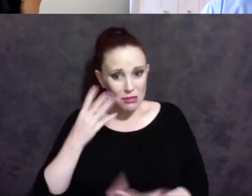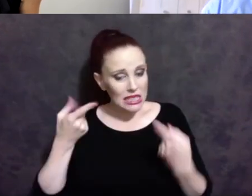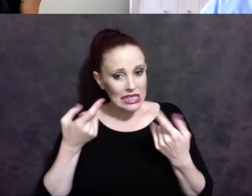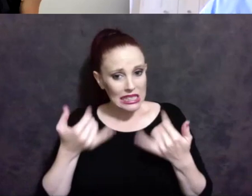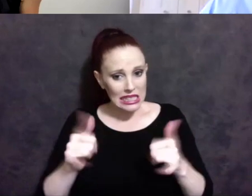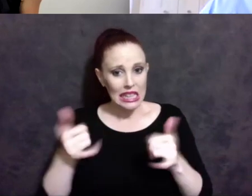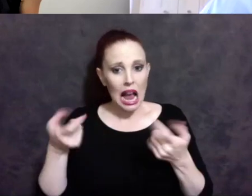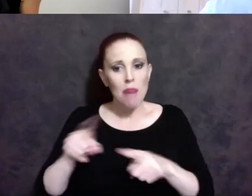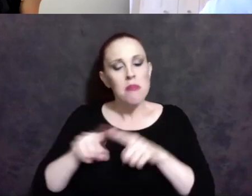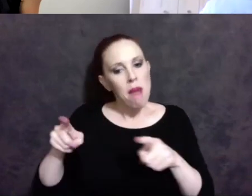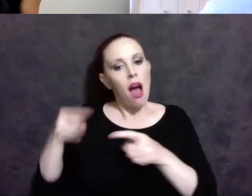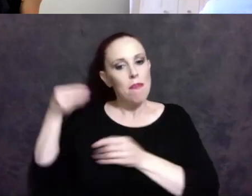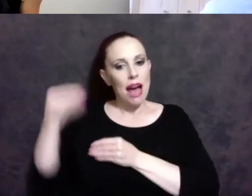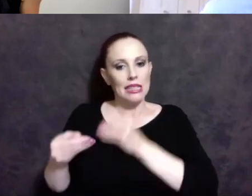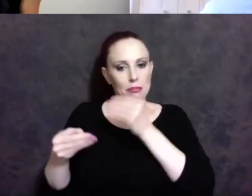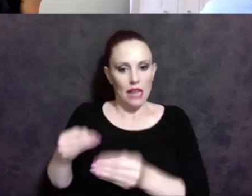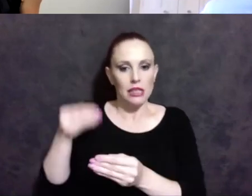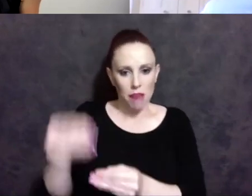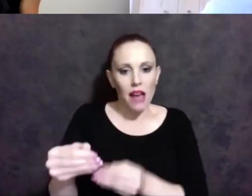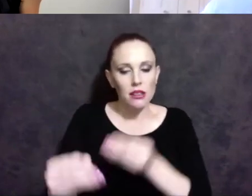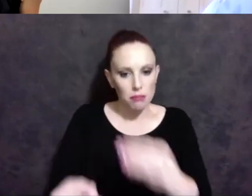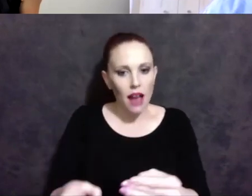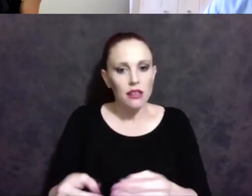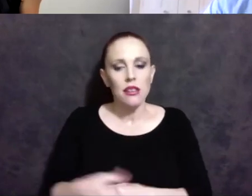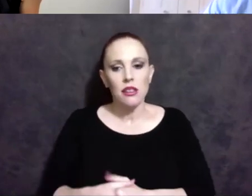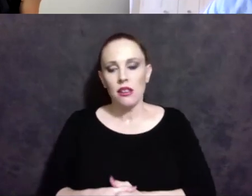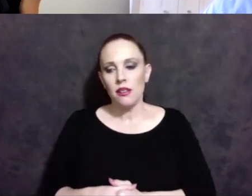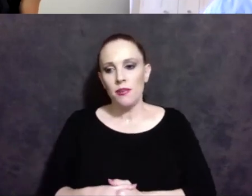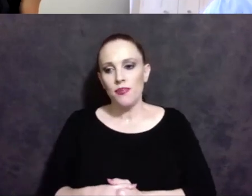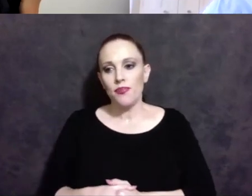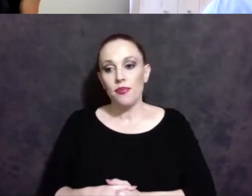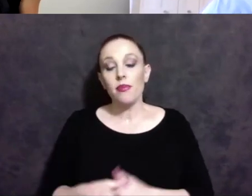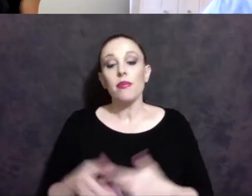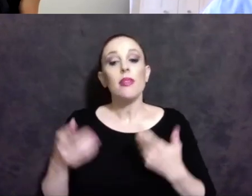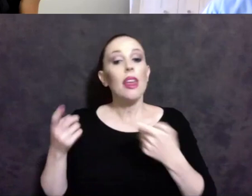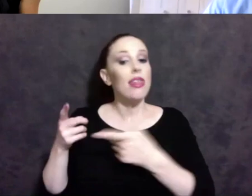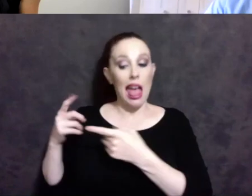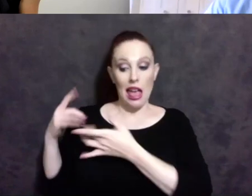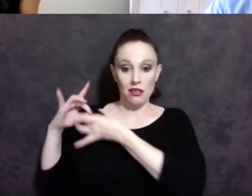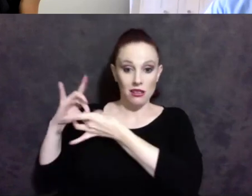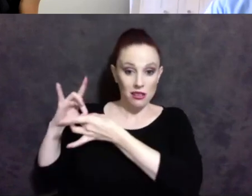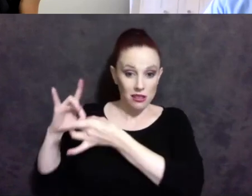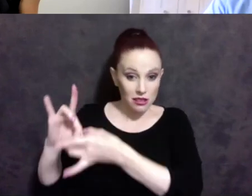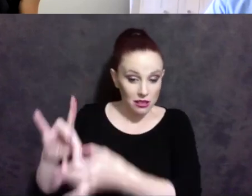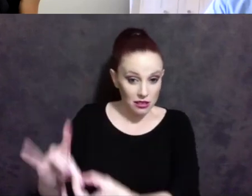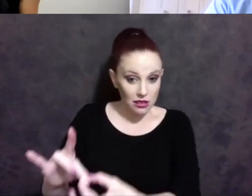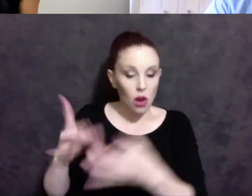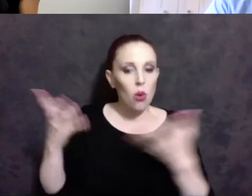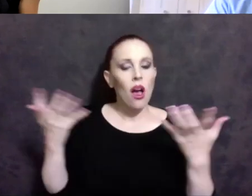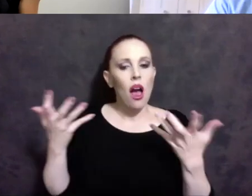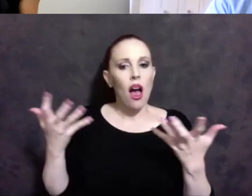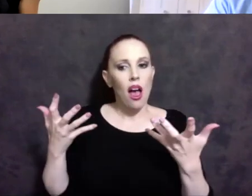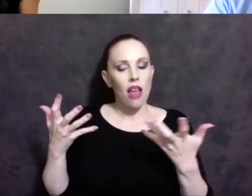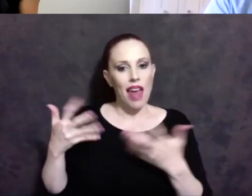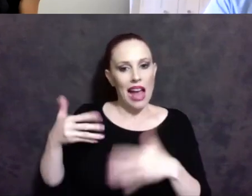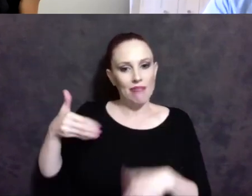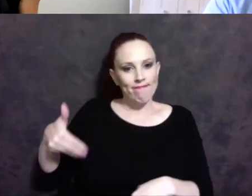down over a period of time. What comes along with that is that sense of fear that I mentioned